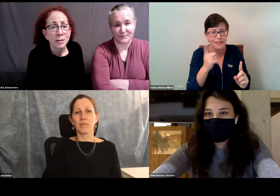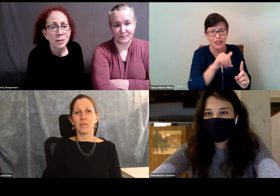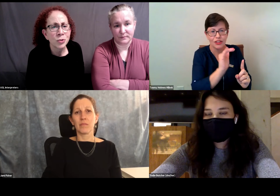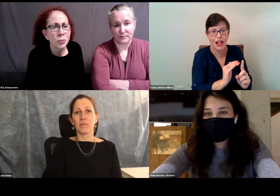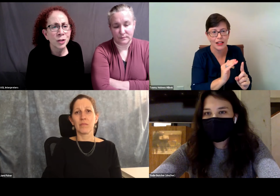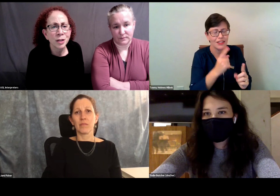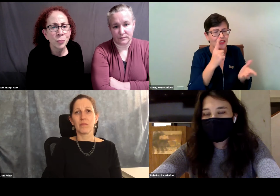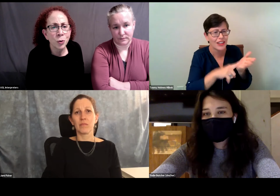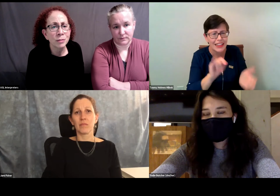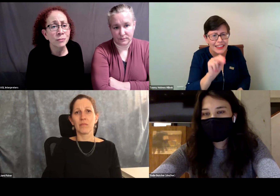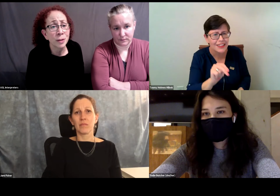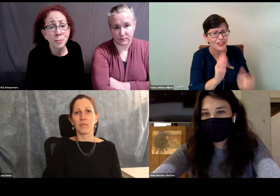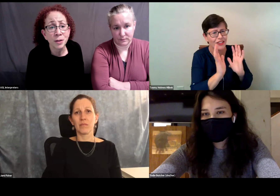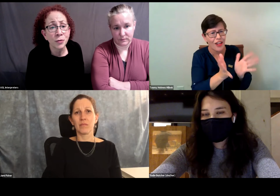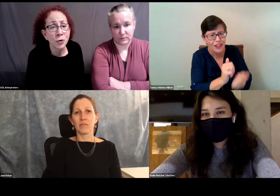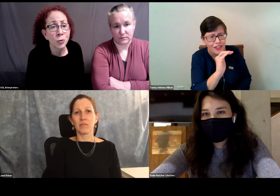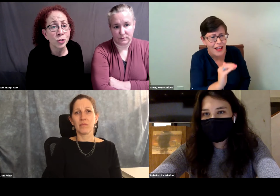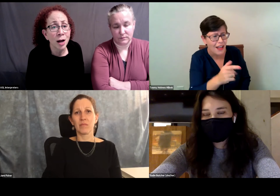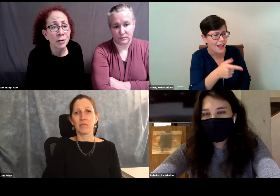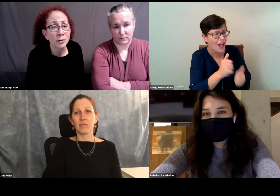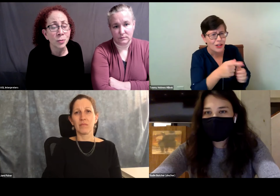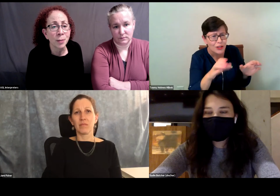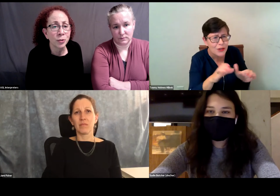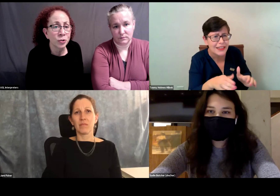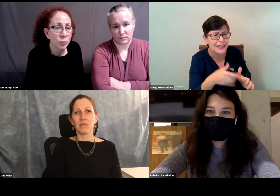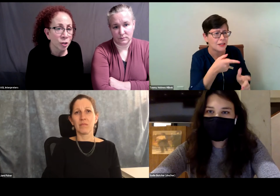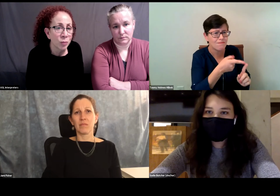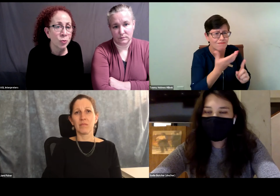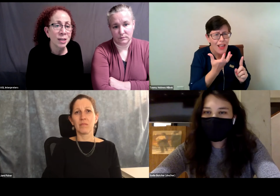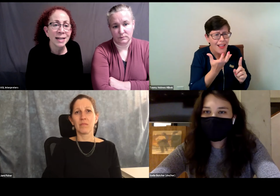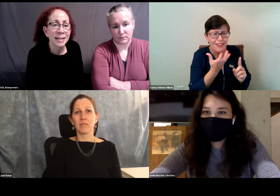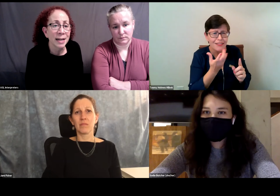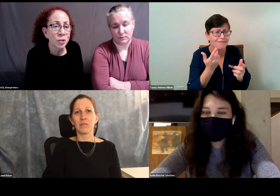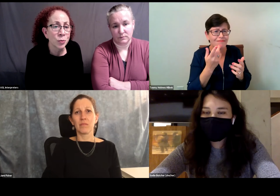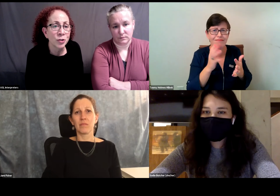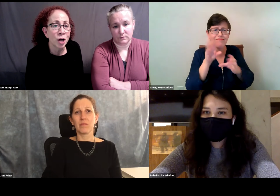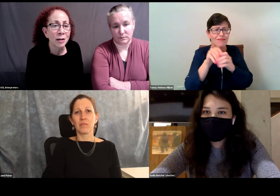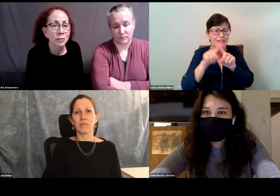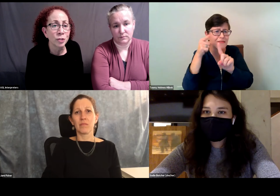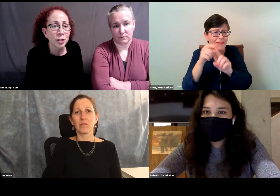So it's really important for them to be there for their own child to be able to really communicate engage with their child ritually.